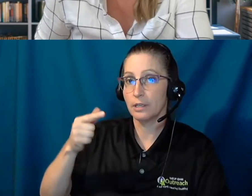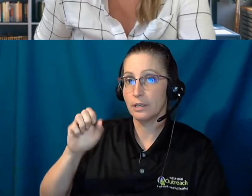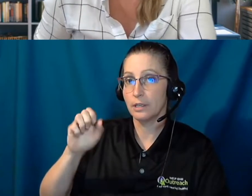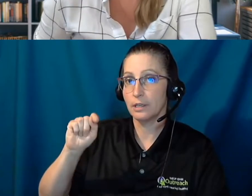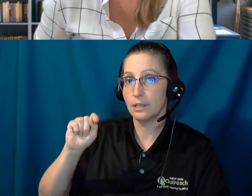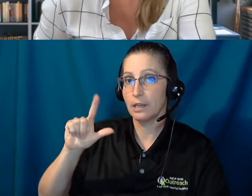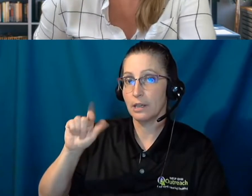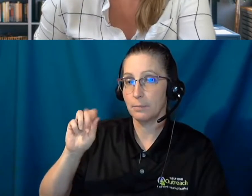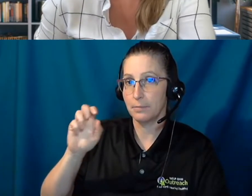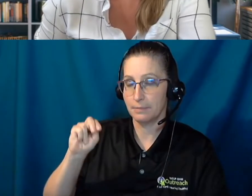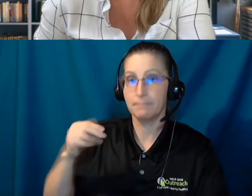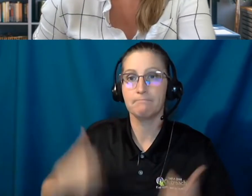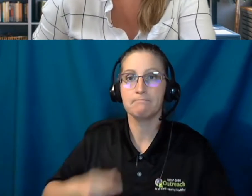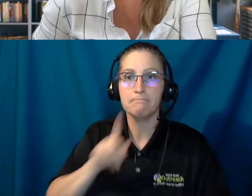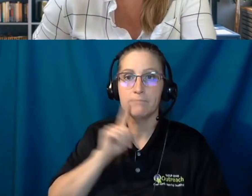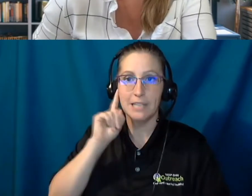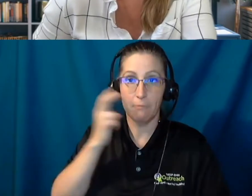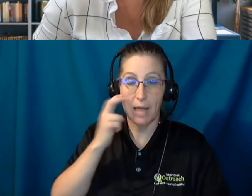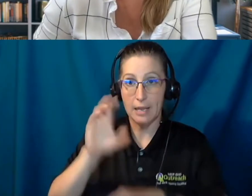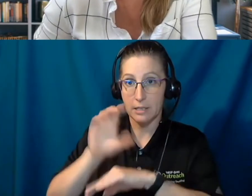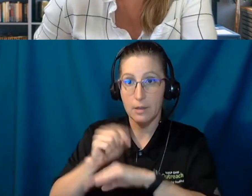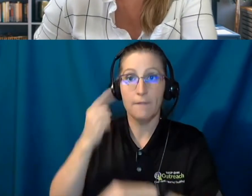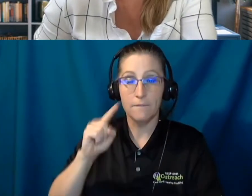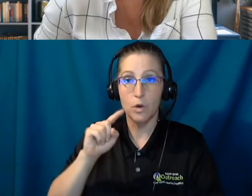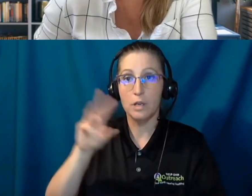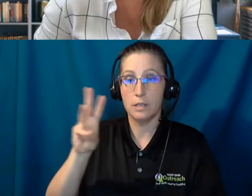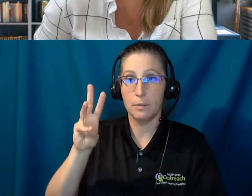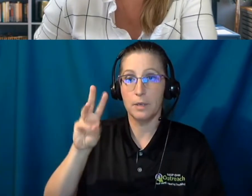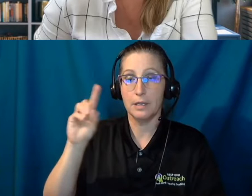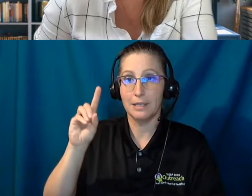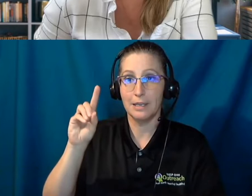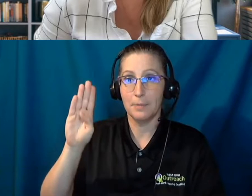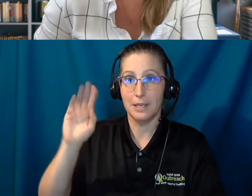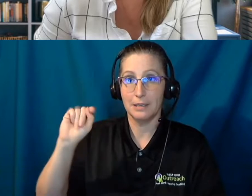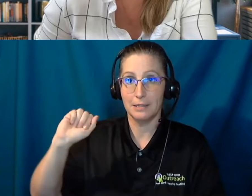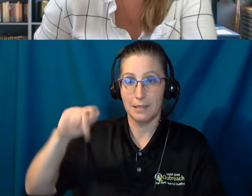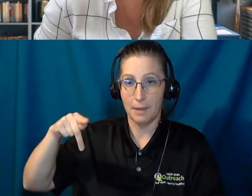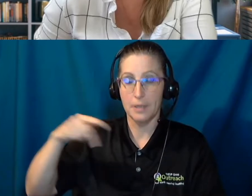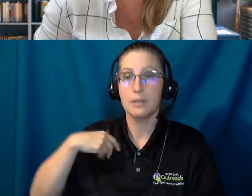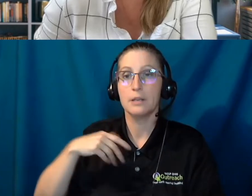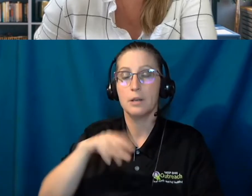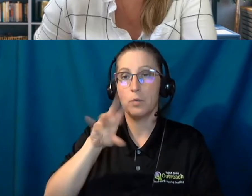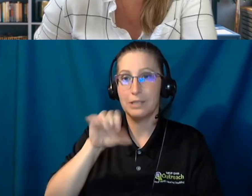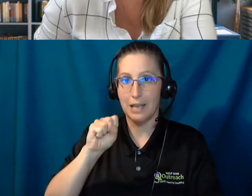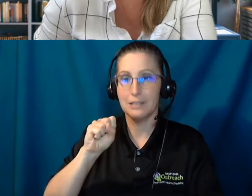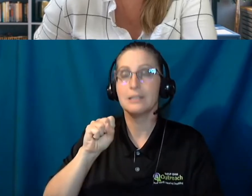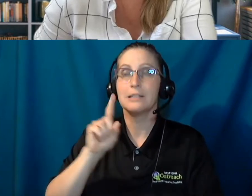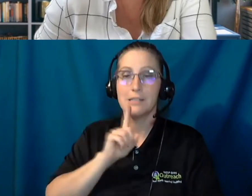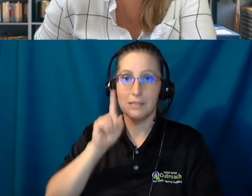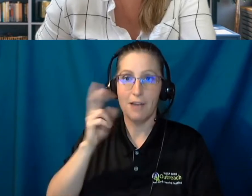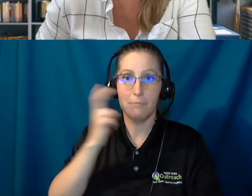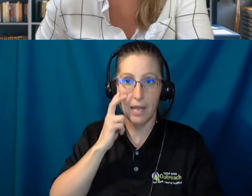deafblind consultant for the Wisconsin Deafblind Technical Assistance Project, or WDBTAP.